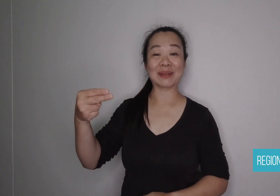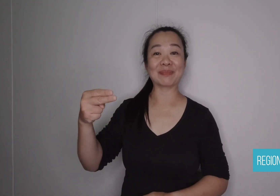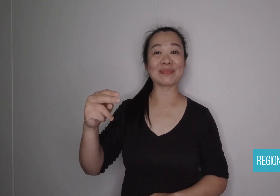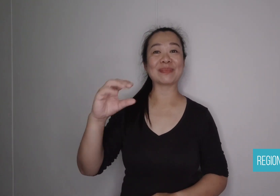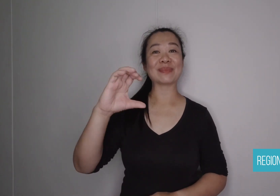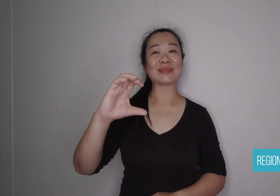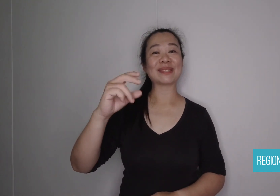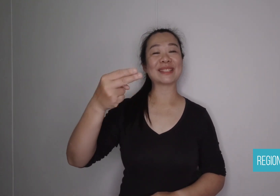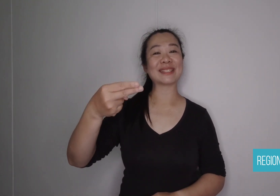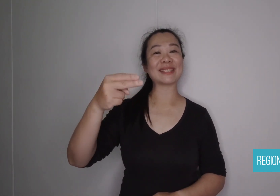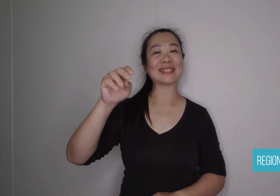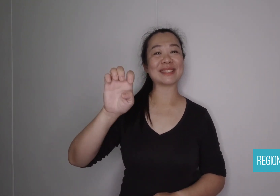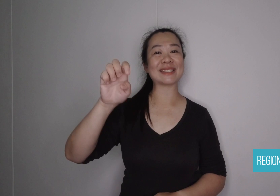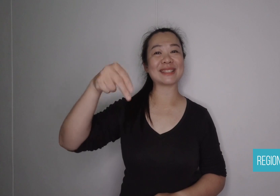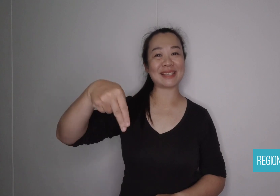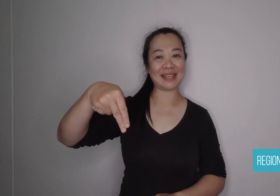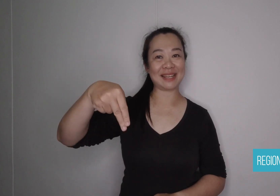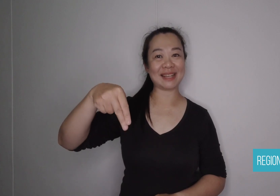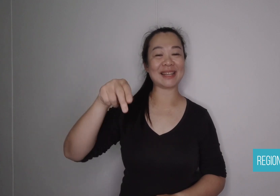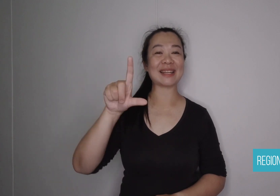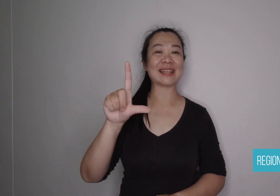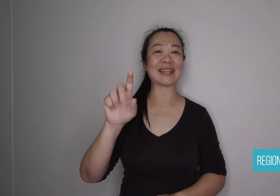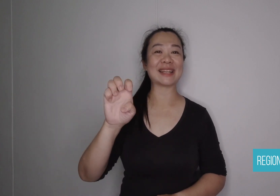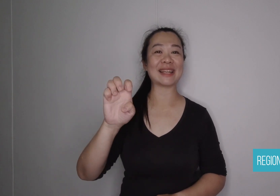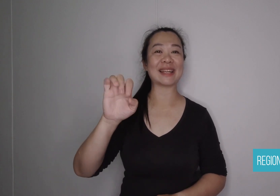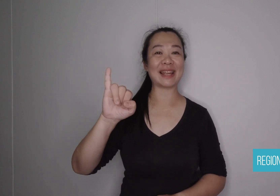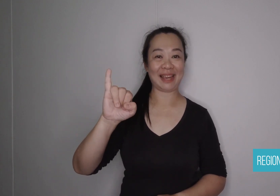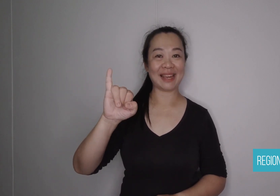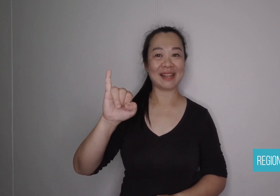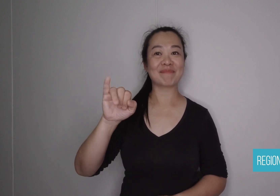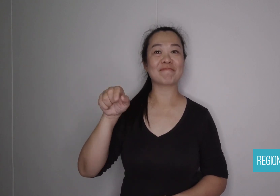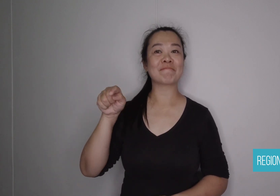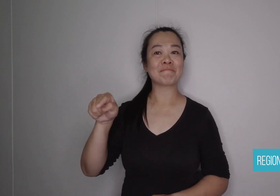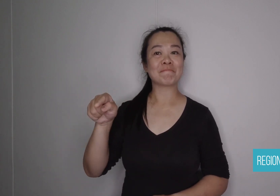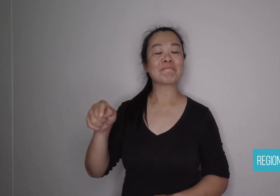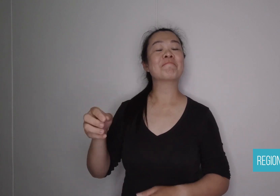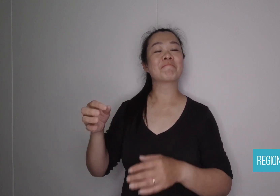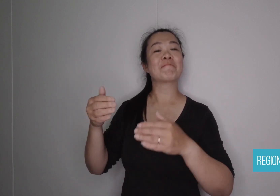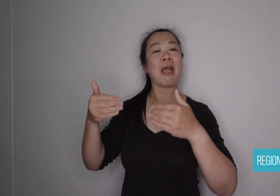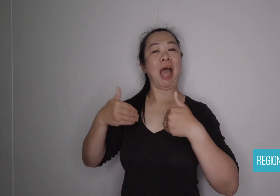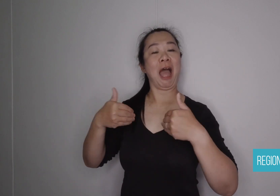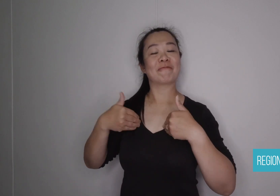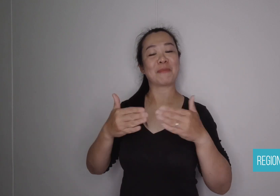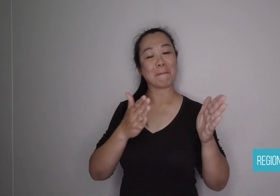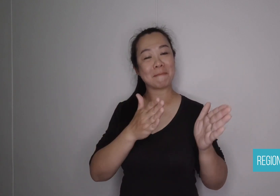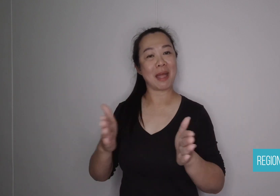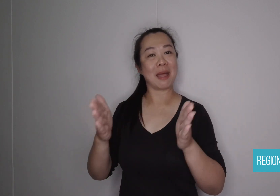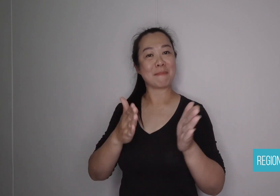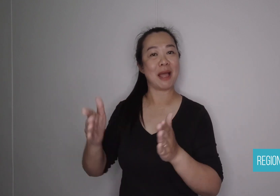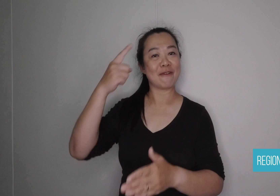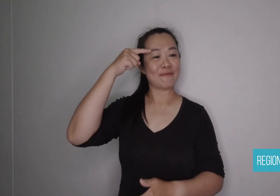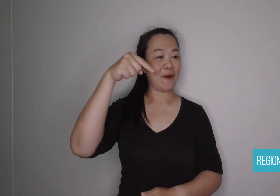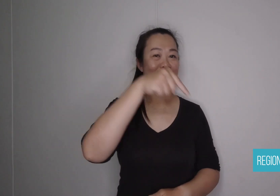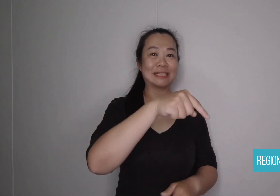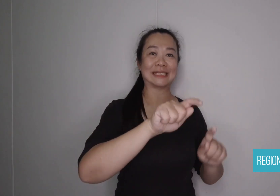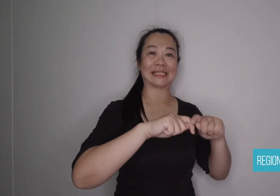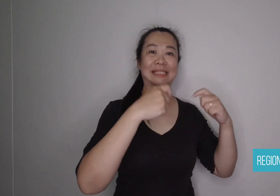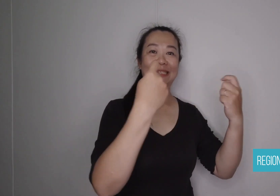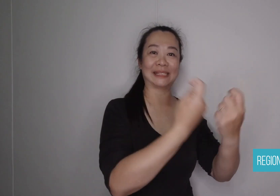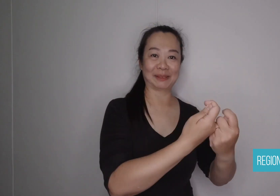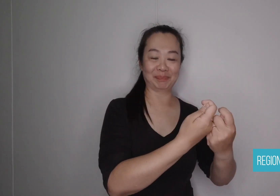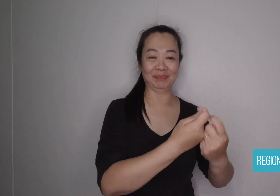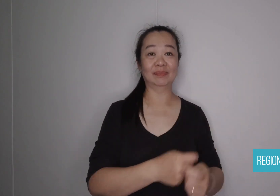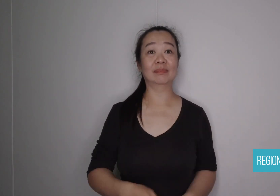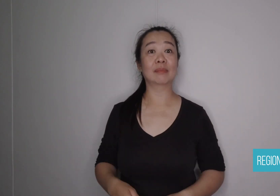Professional coaches will be deployed at the school